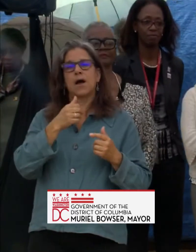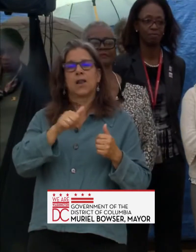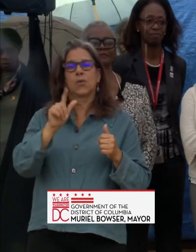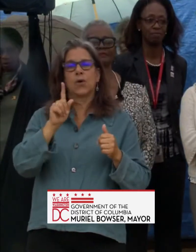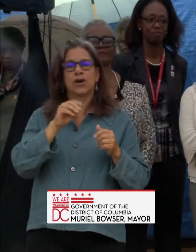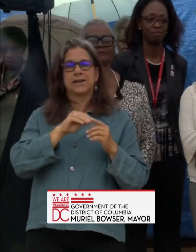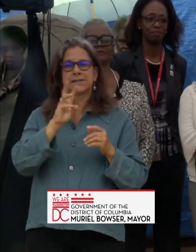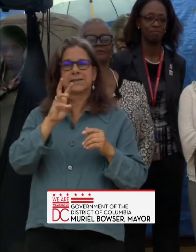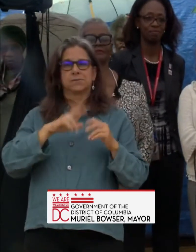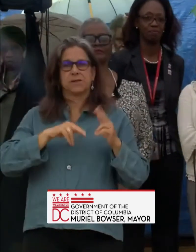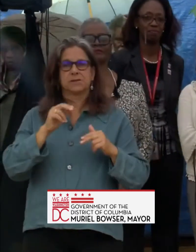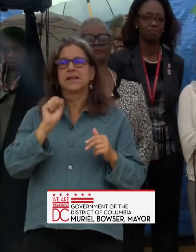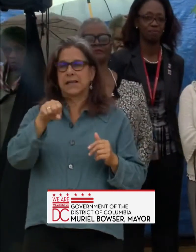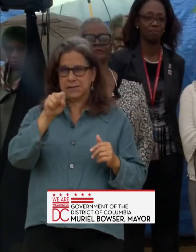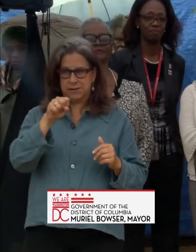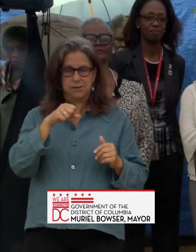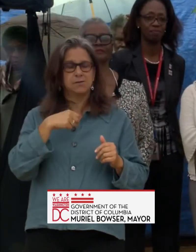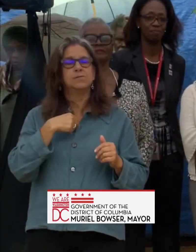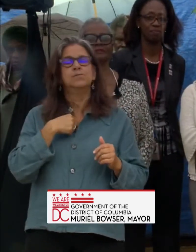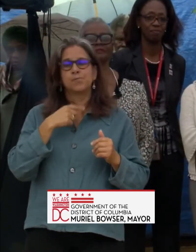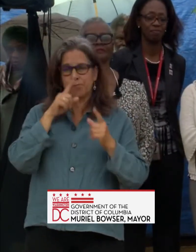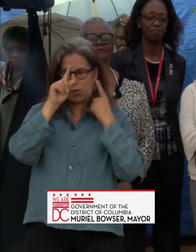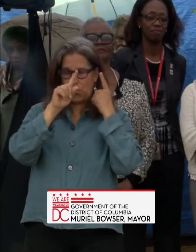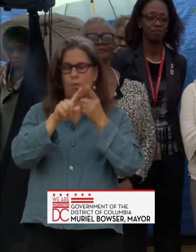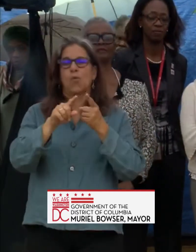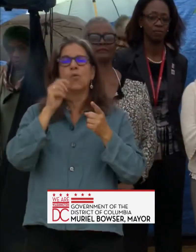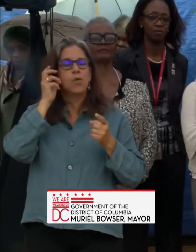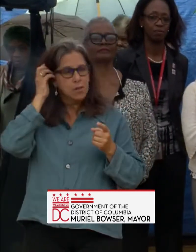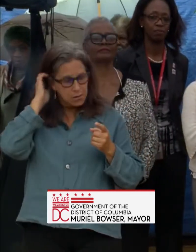KIND OF A FOLLOW-UP. THIS COULD BE FOR YOU OR FOR THE DIRECTOR.